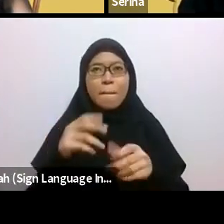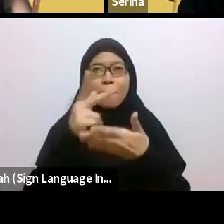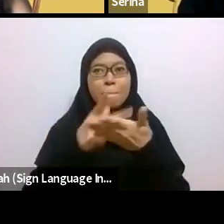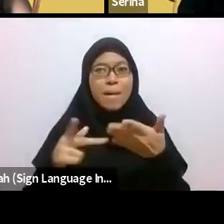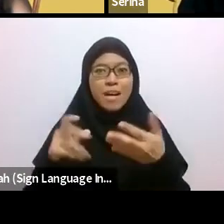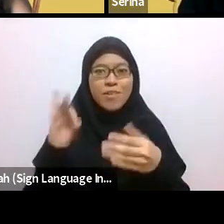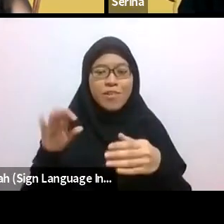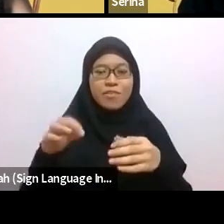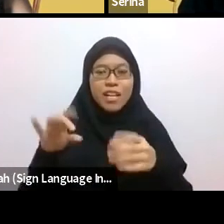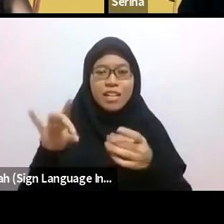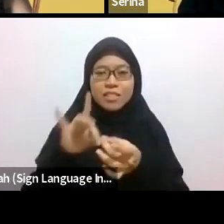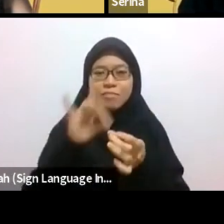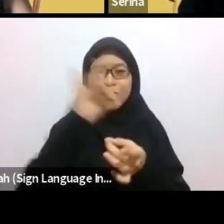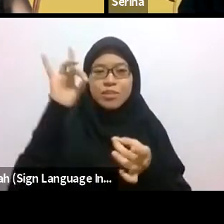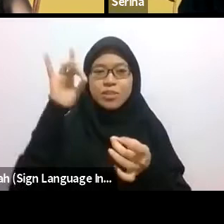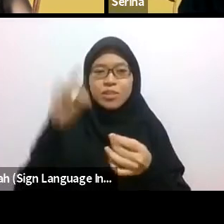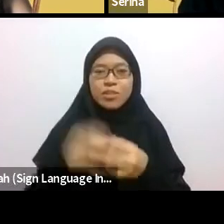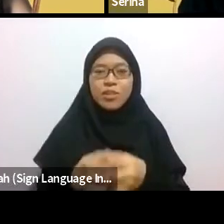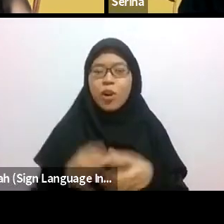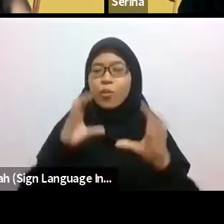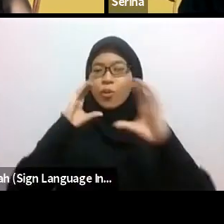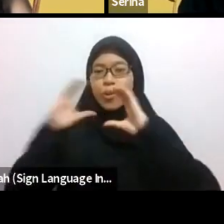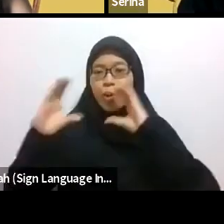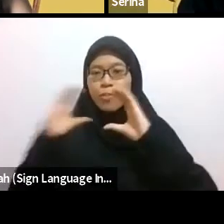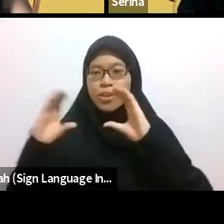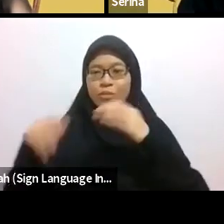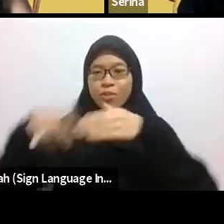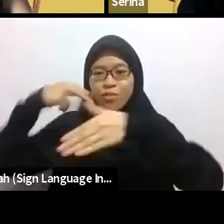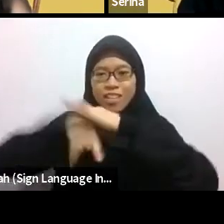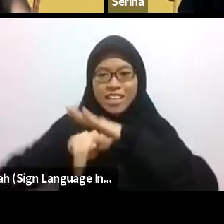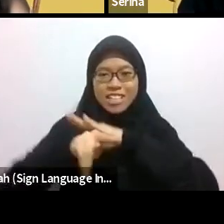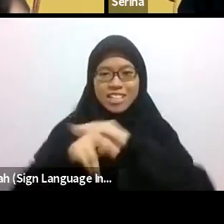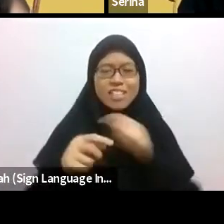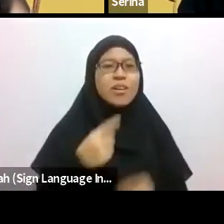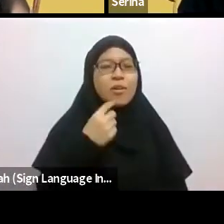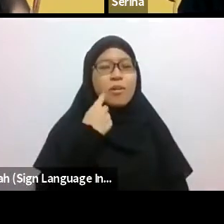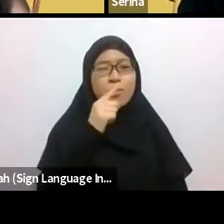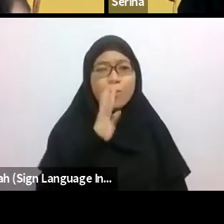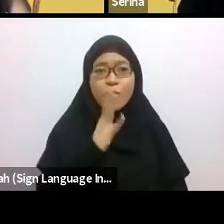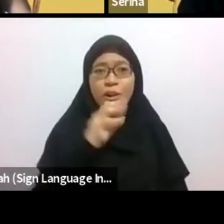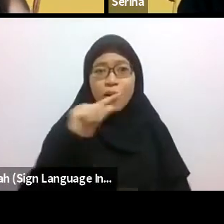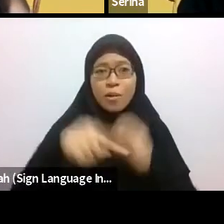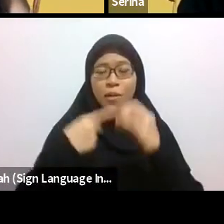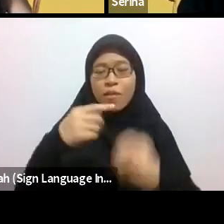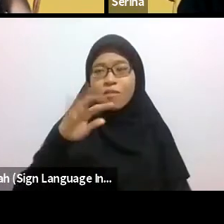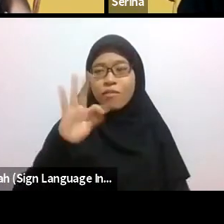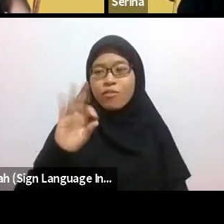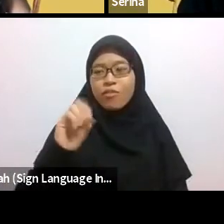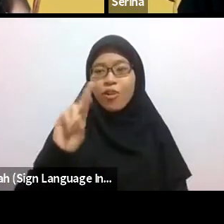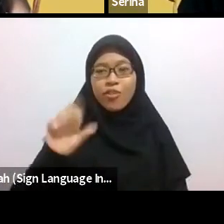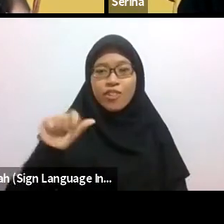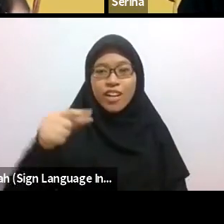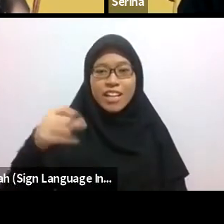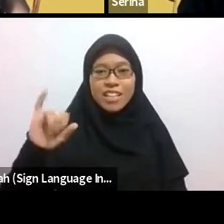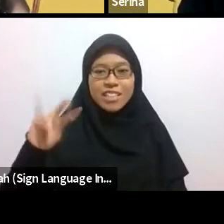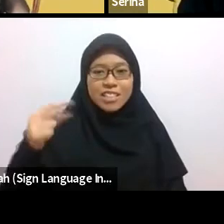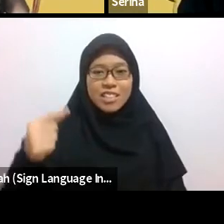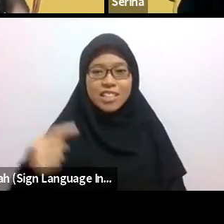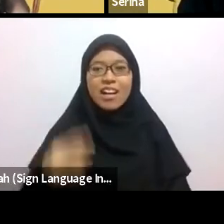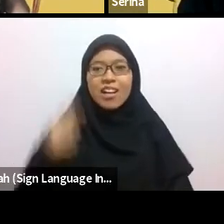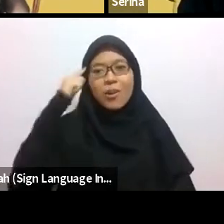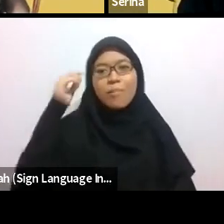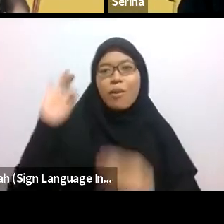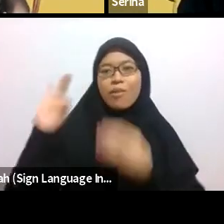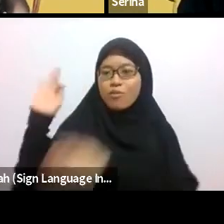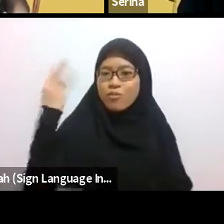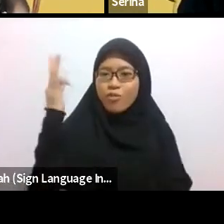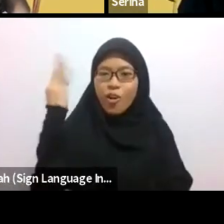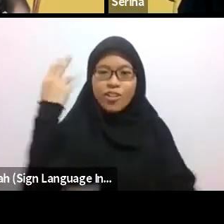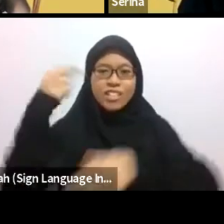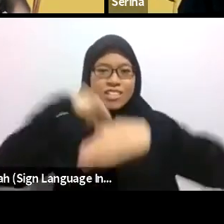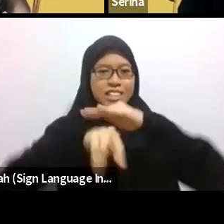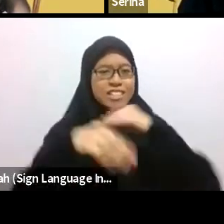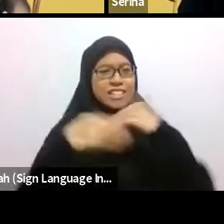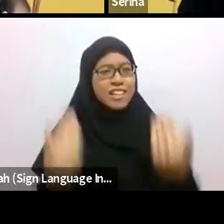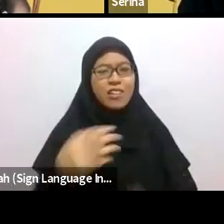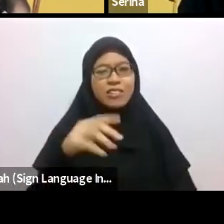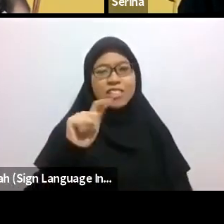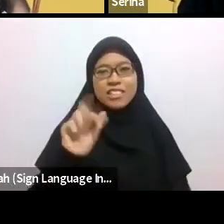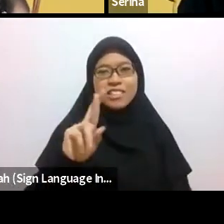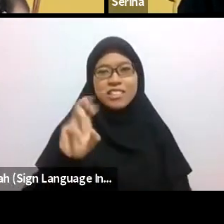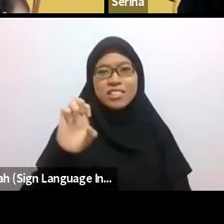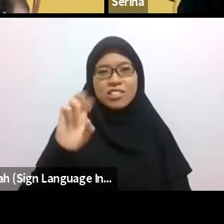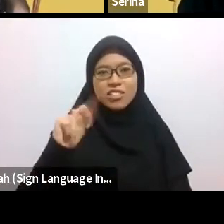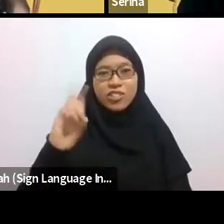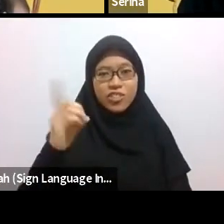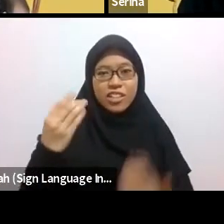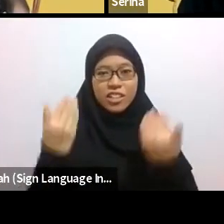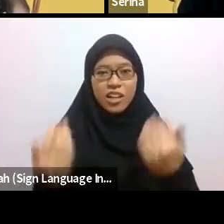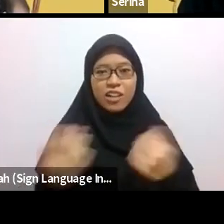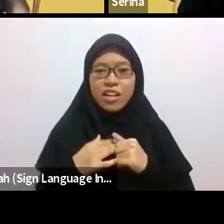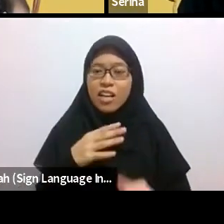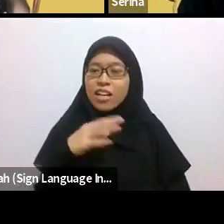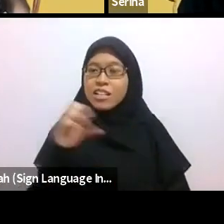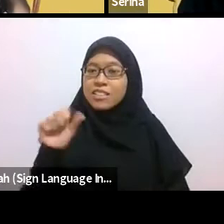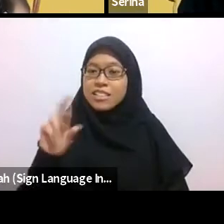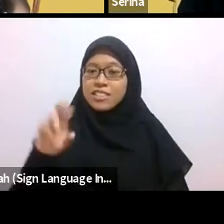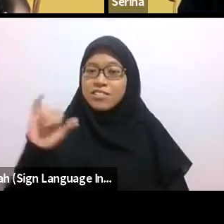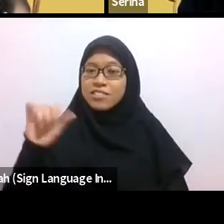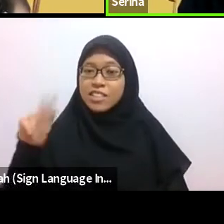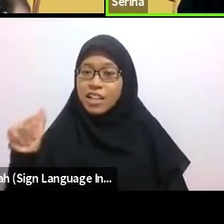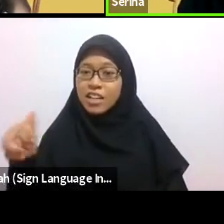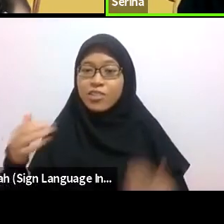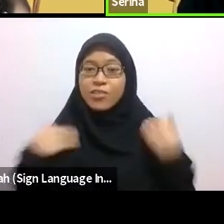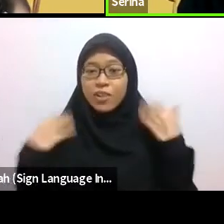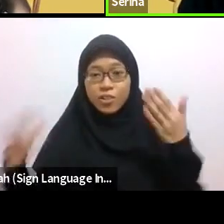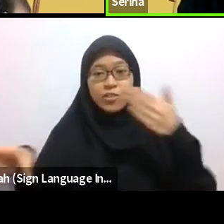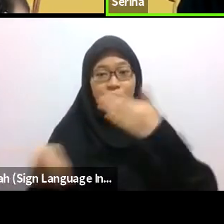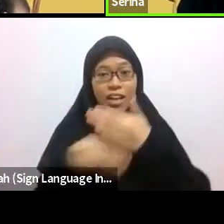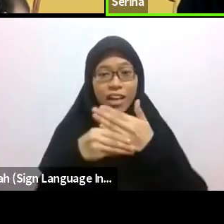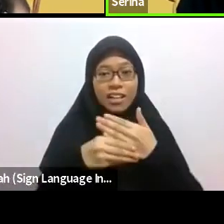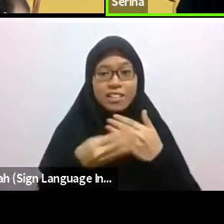When you talk about foraging I thought about the forest bathing also, that’s quite trendy nowadays. Serina, do you have anything to add to this question?